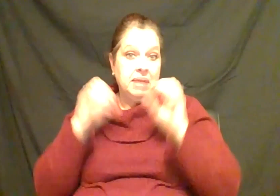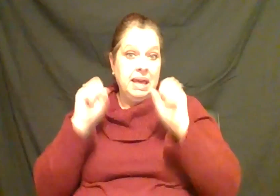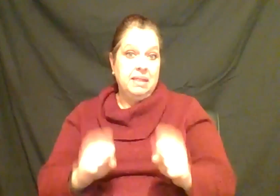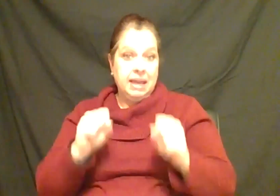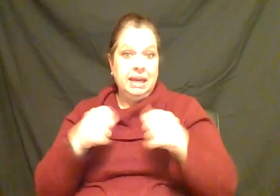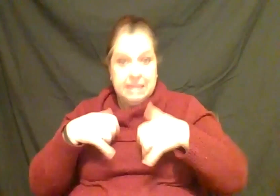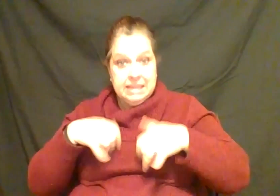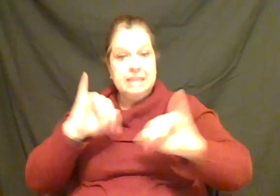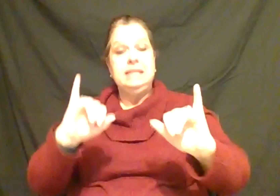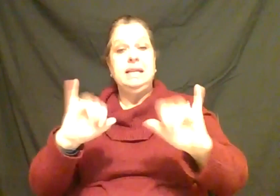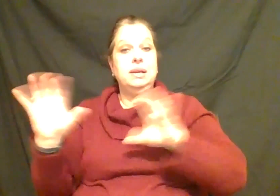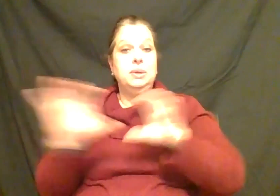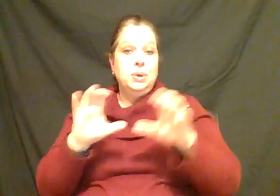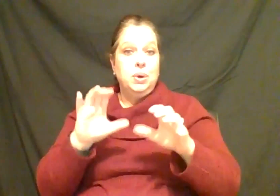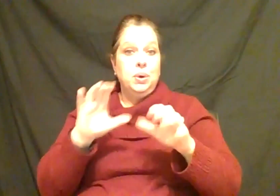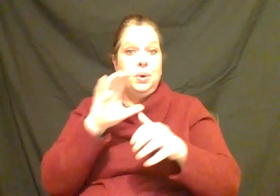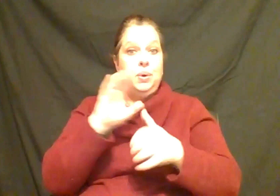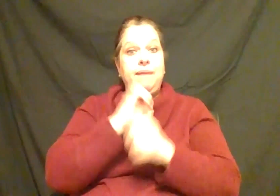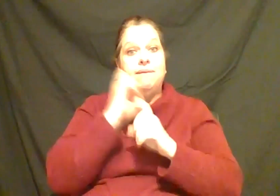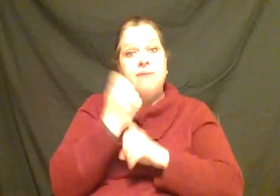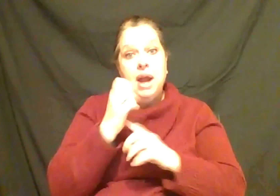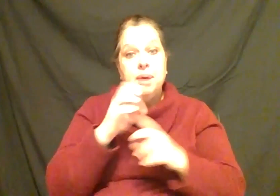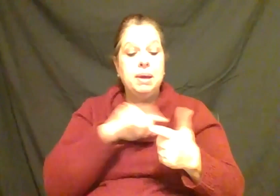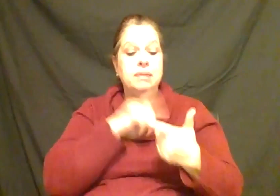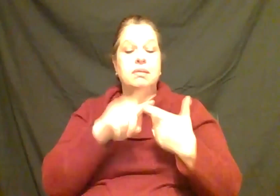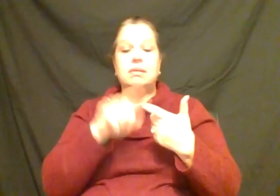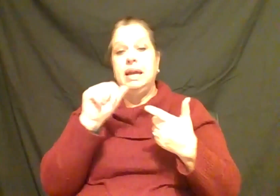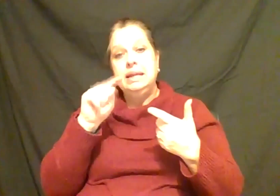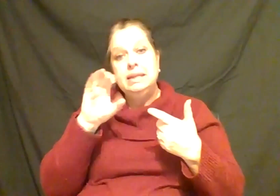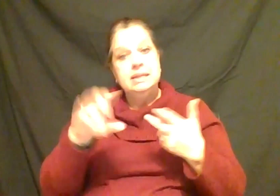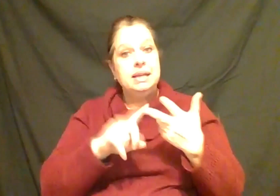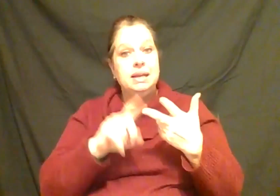i said so those are three examples of how this flexible schedule provides more opportunities